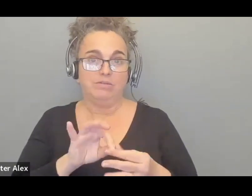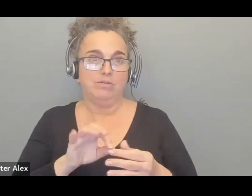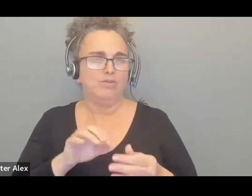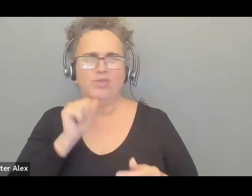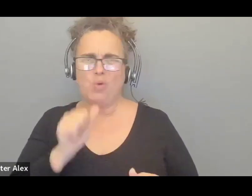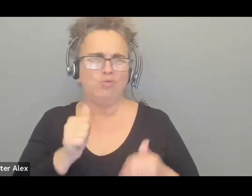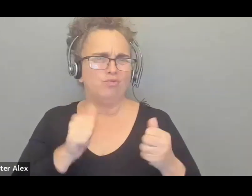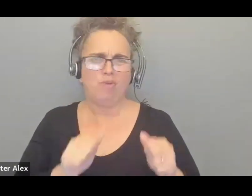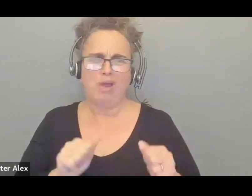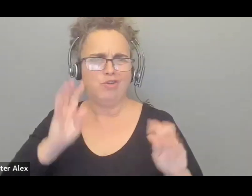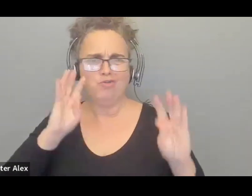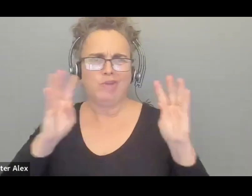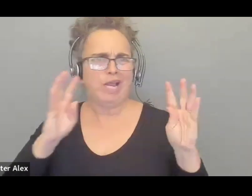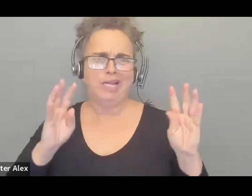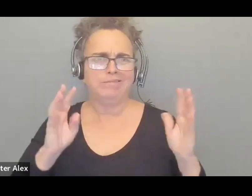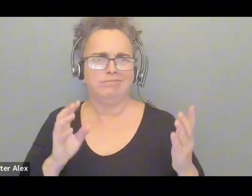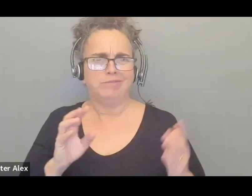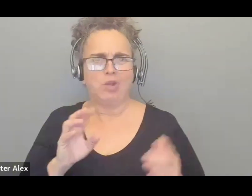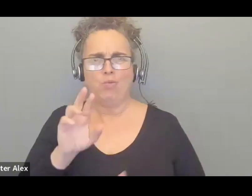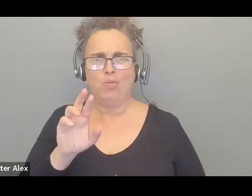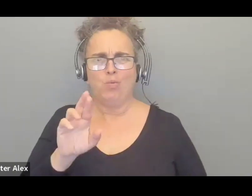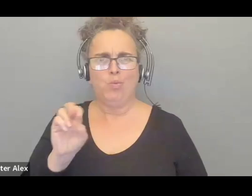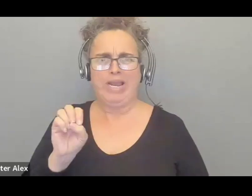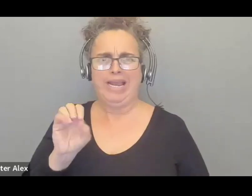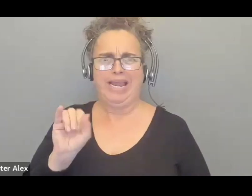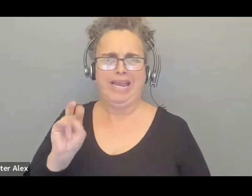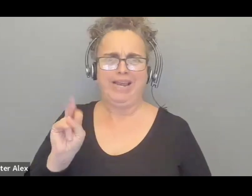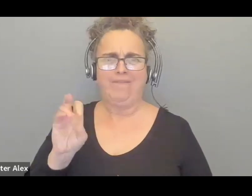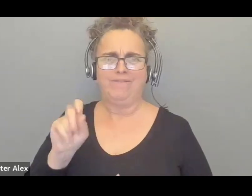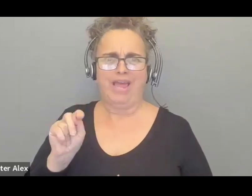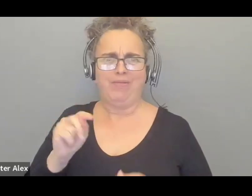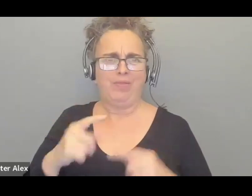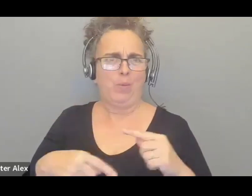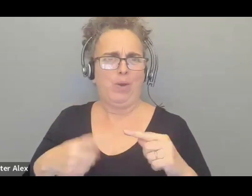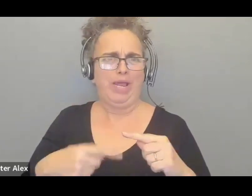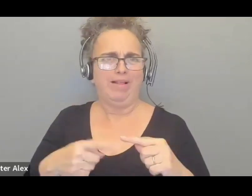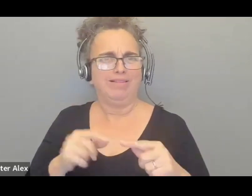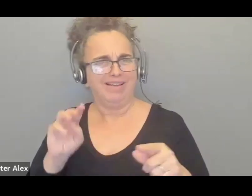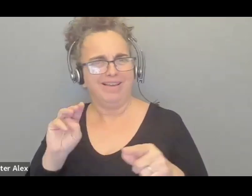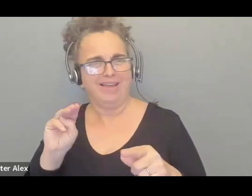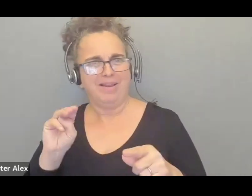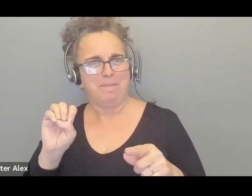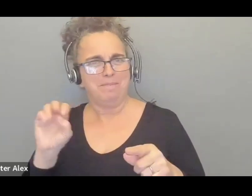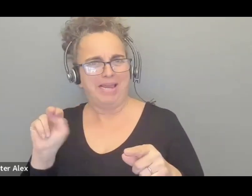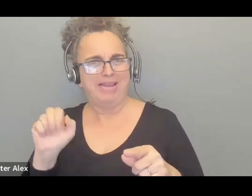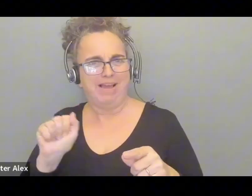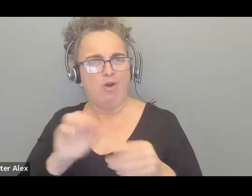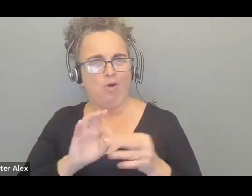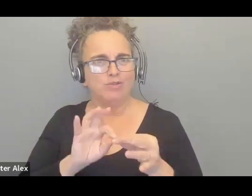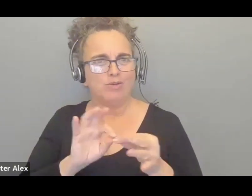Like Nandita pointed out earlier, and Meena has also shared earlier, this is a,